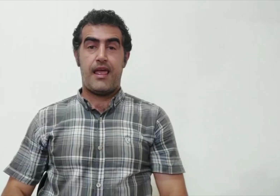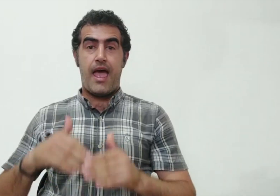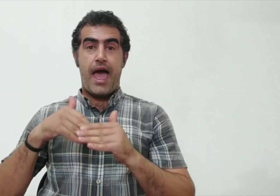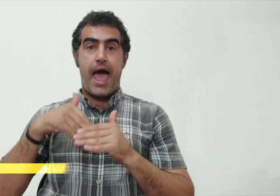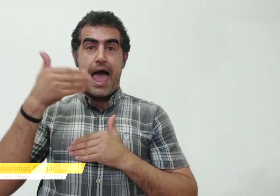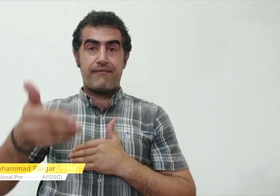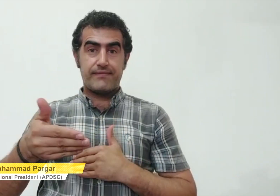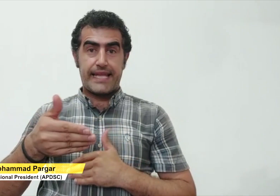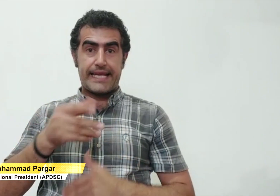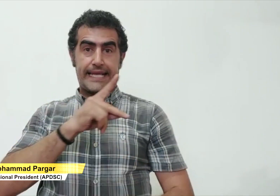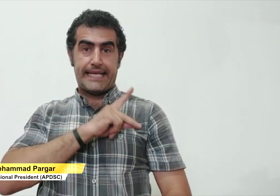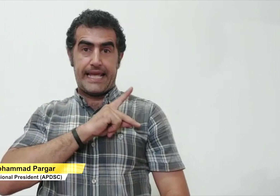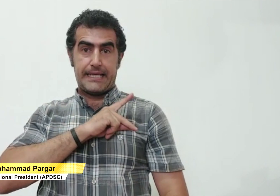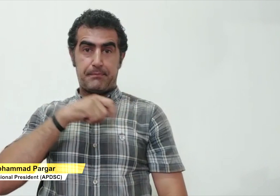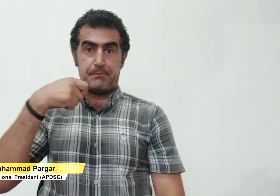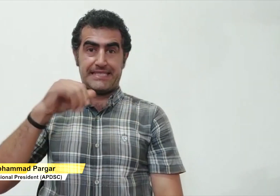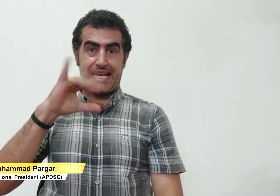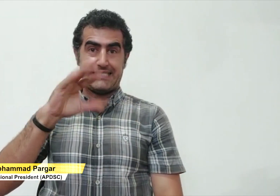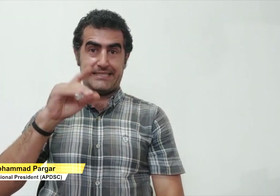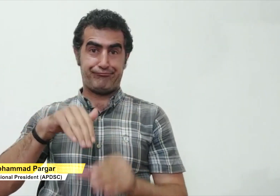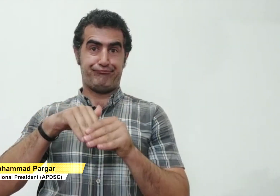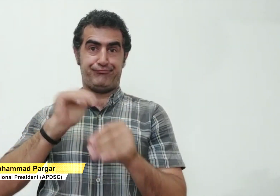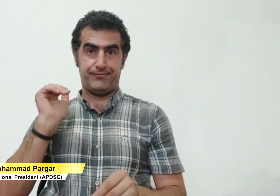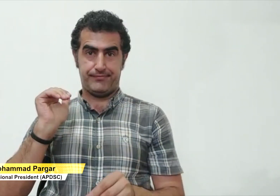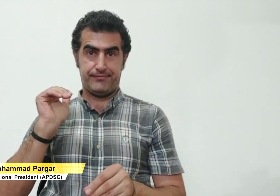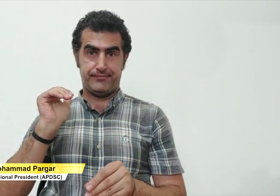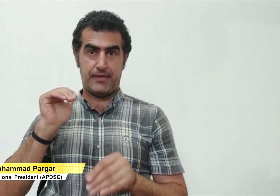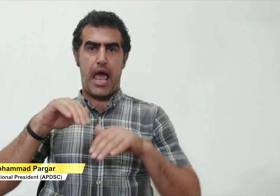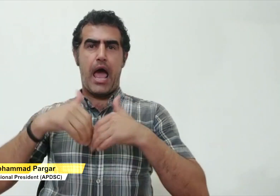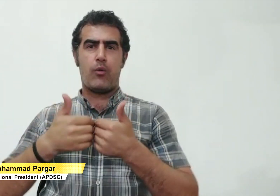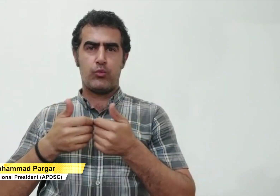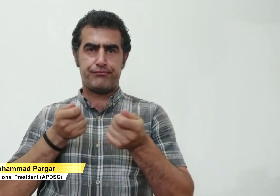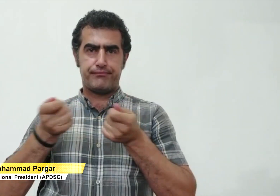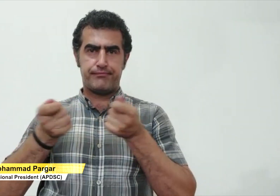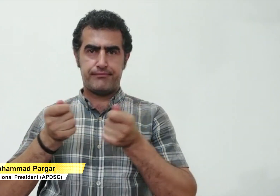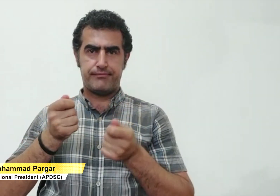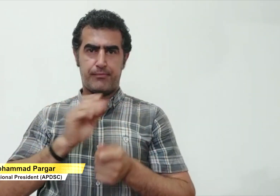The ICSD Regional Presidents, elected by their regional related